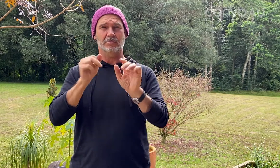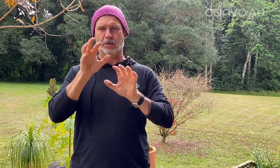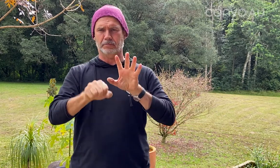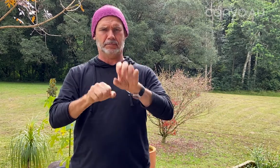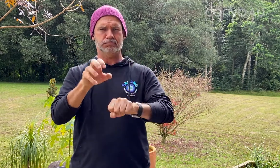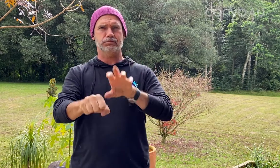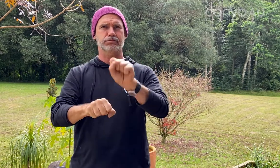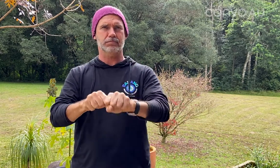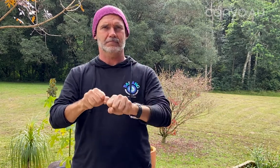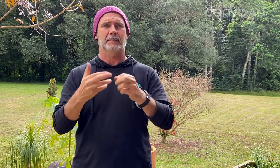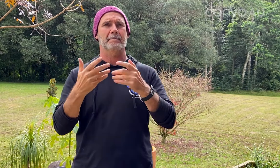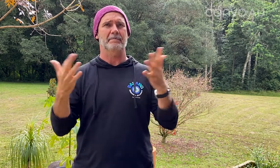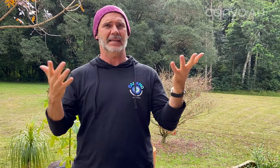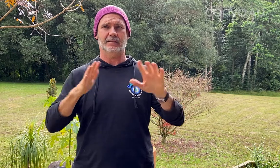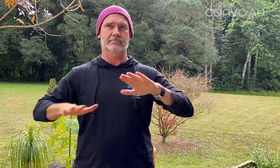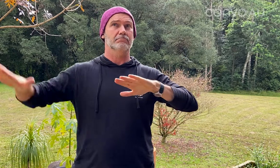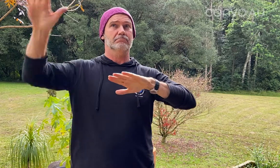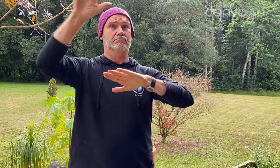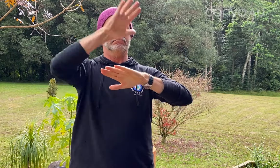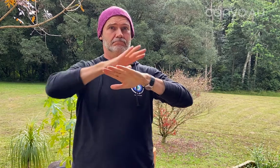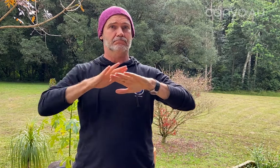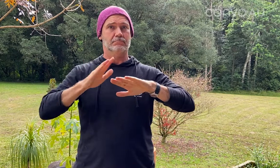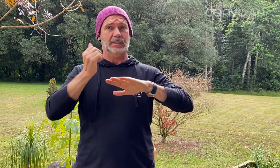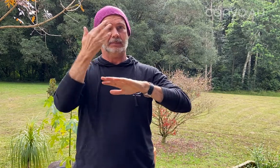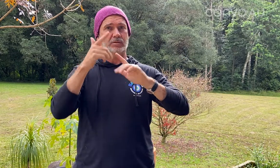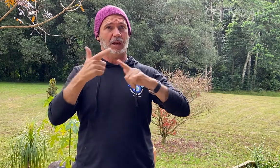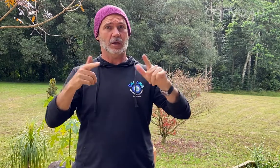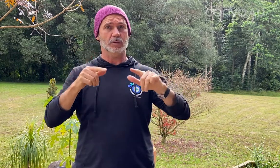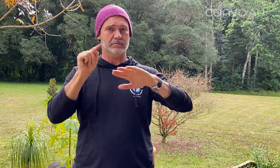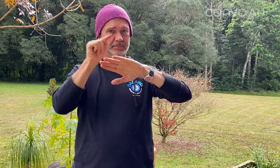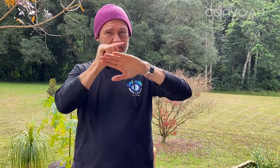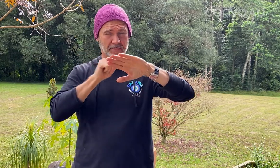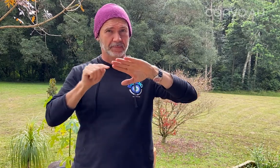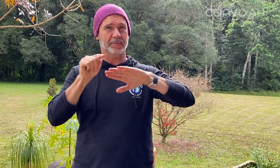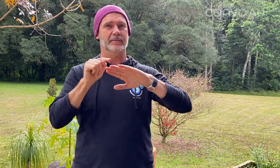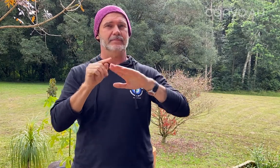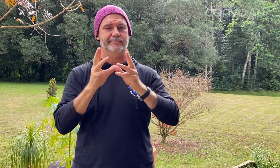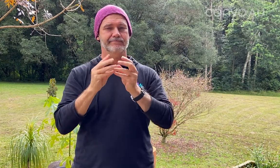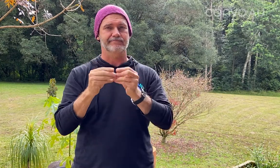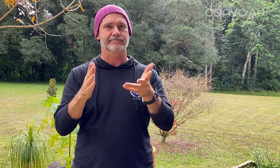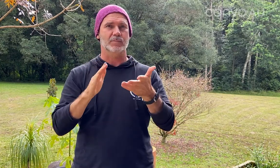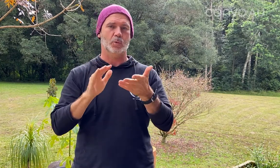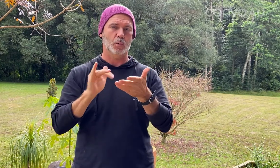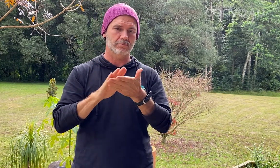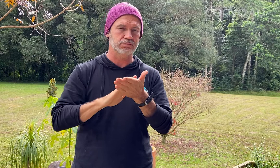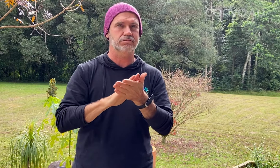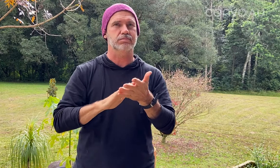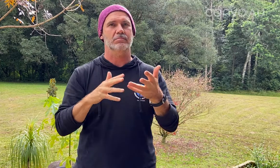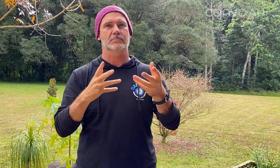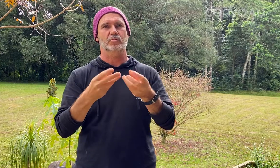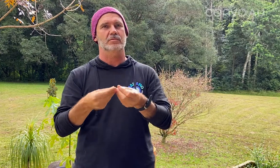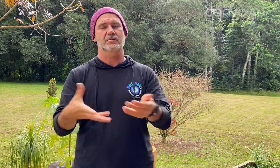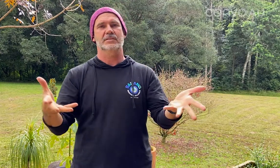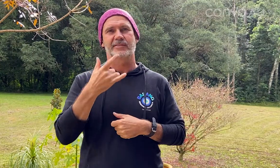has led to the disappearance of many Aboriginal languages and Aboriginal sign language.